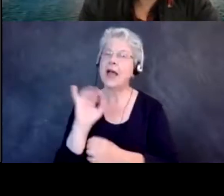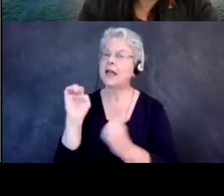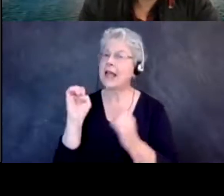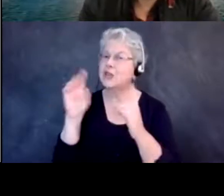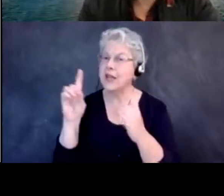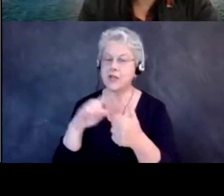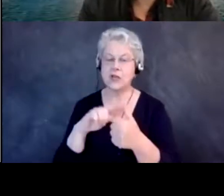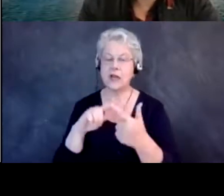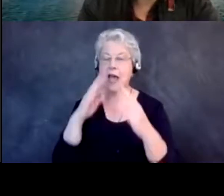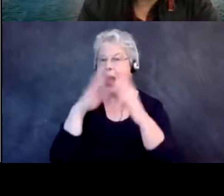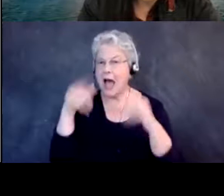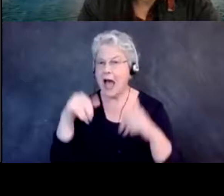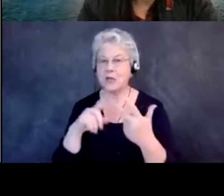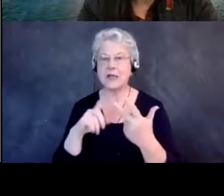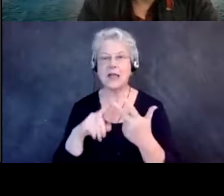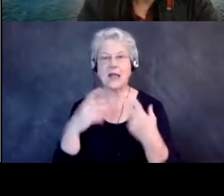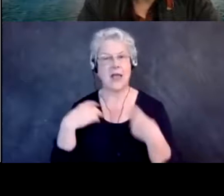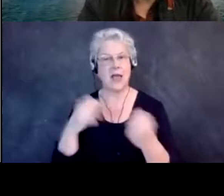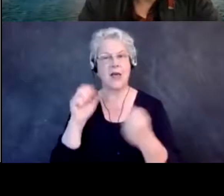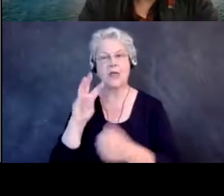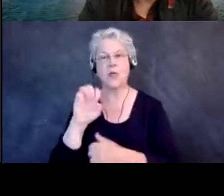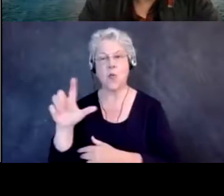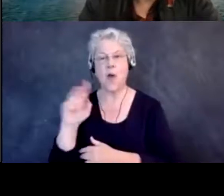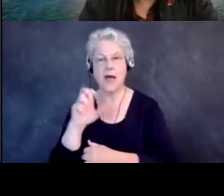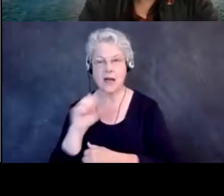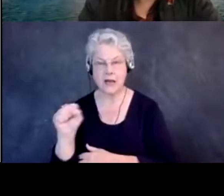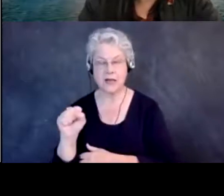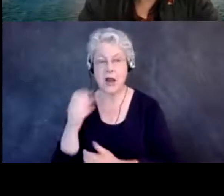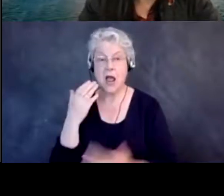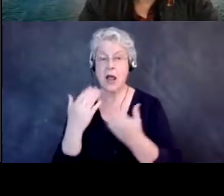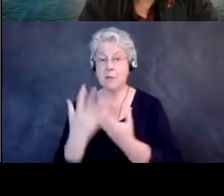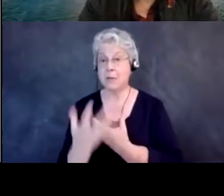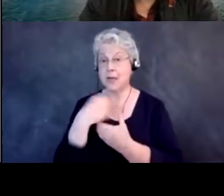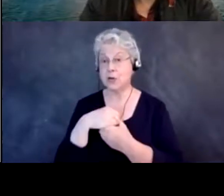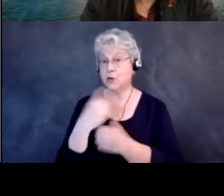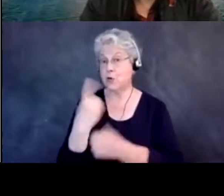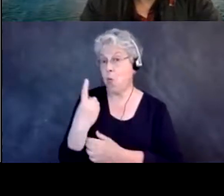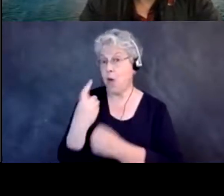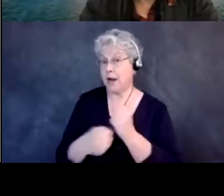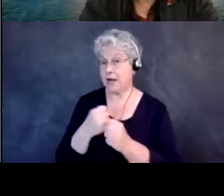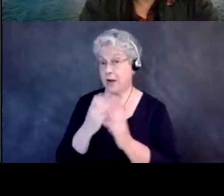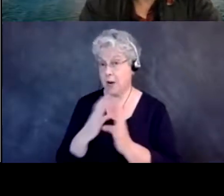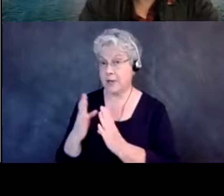this might be health and wellness. So, this might go into a one year plan and, perhaps that might